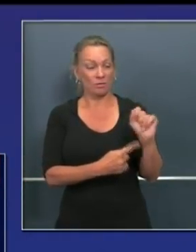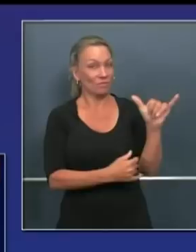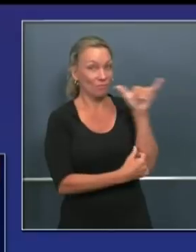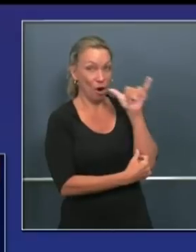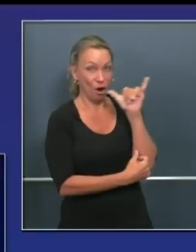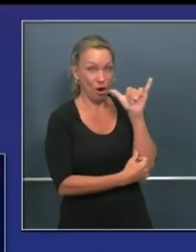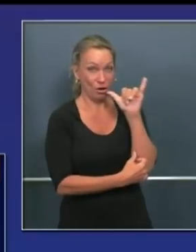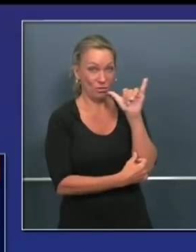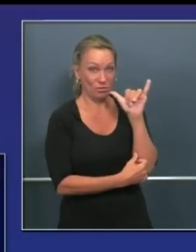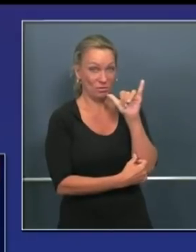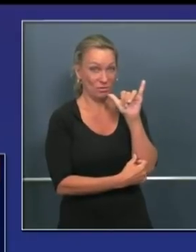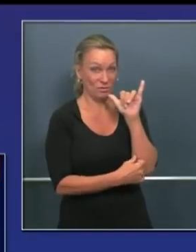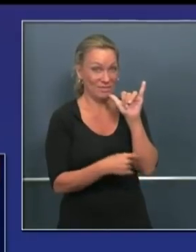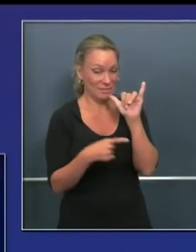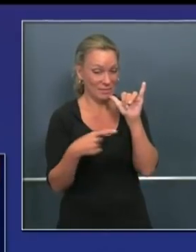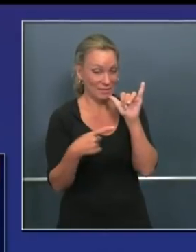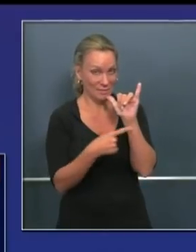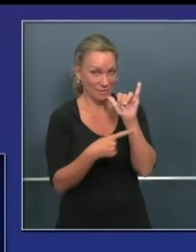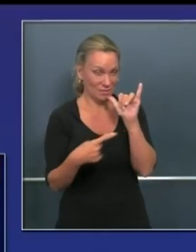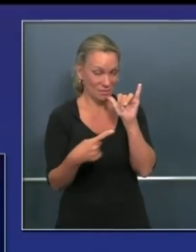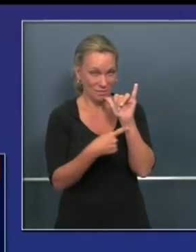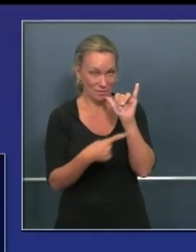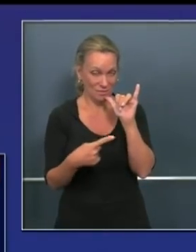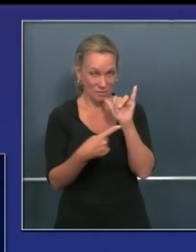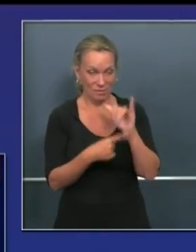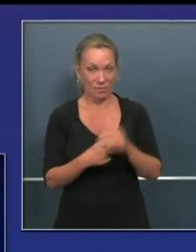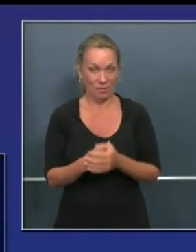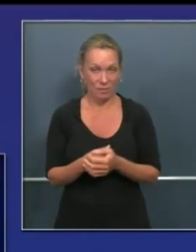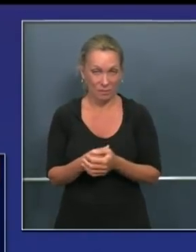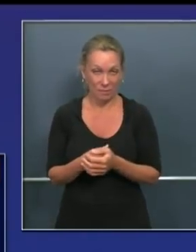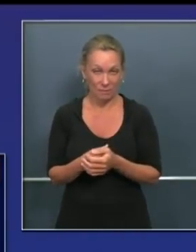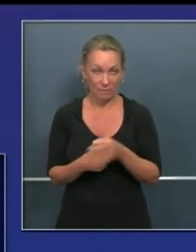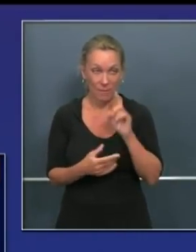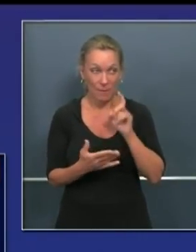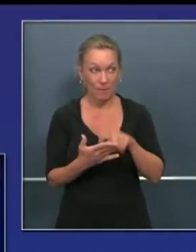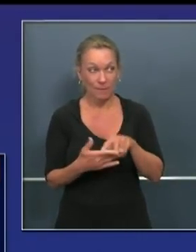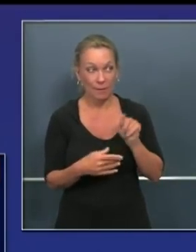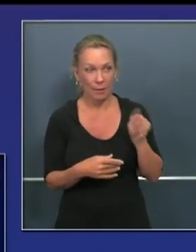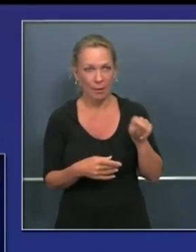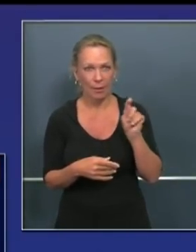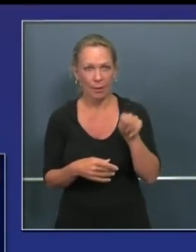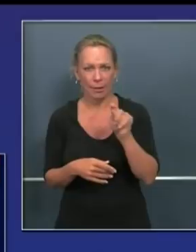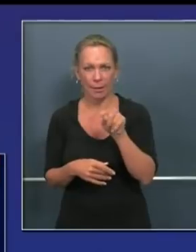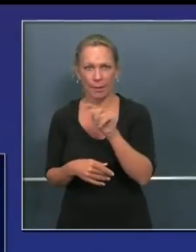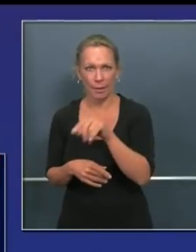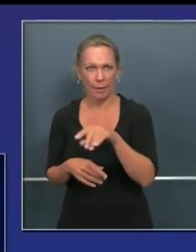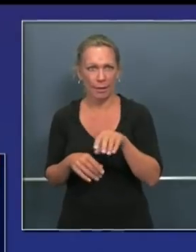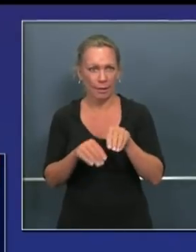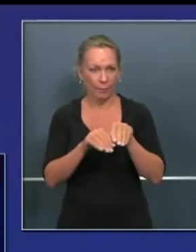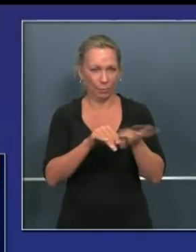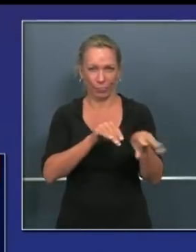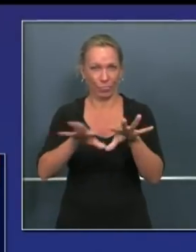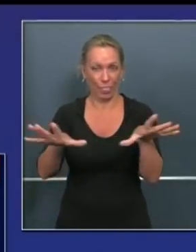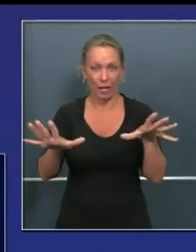PARTICULAR. OTHER AREAS I CAN GET INTO LIKE FAMILY GATHERINGS, WHICH IS SOMETHING WE SHOULD ALL BE